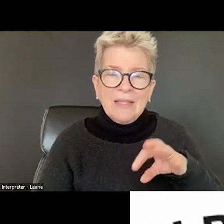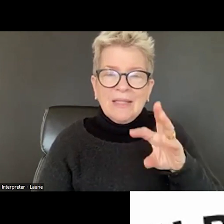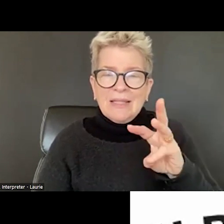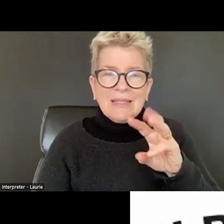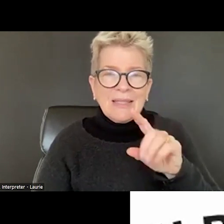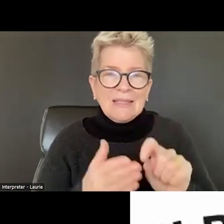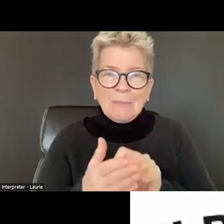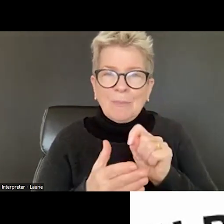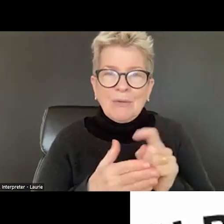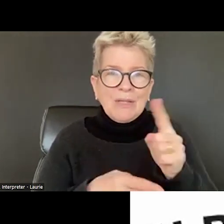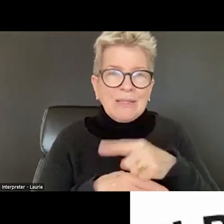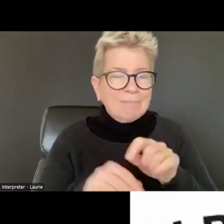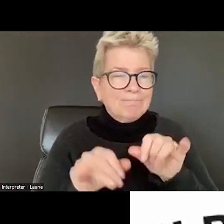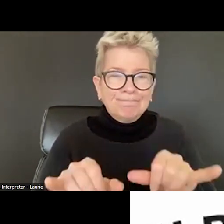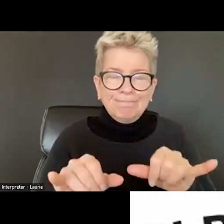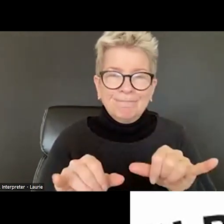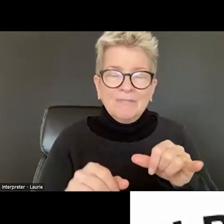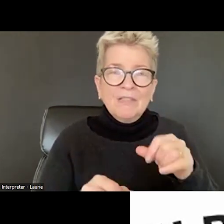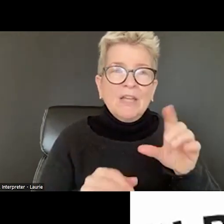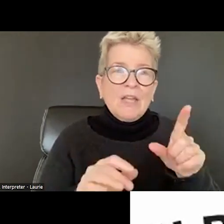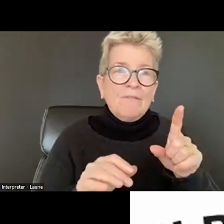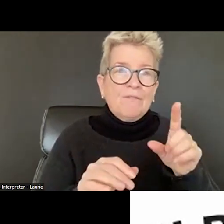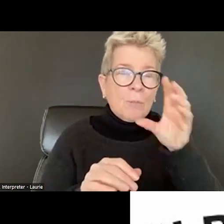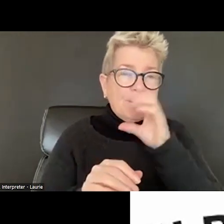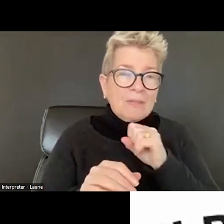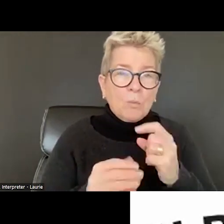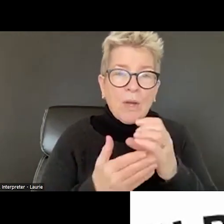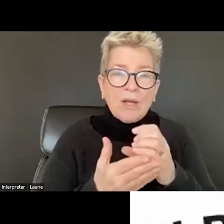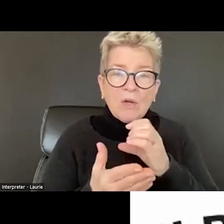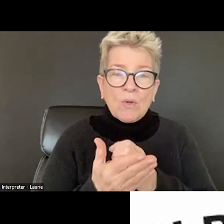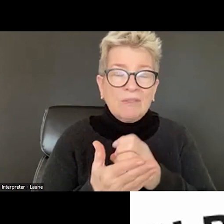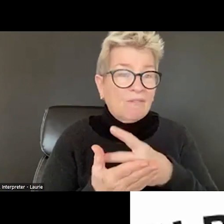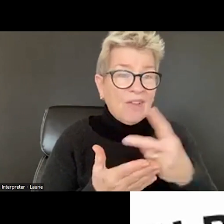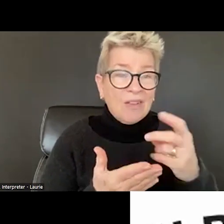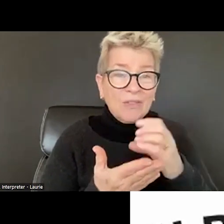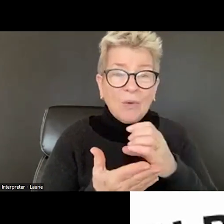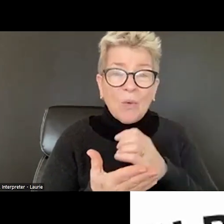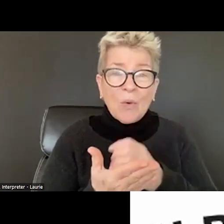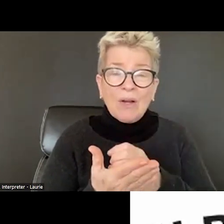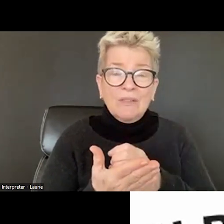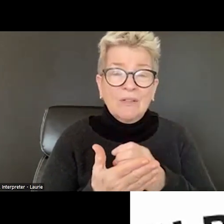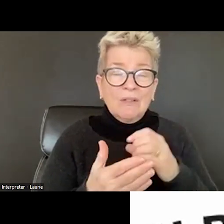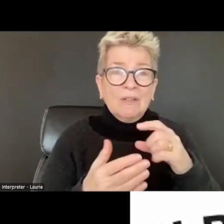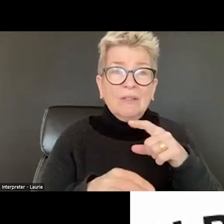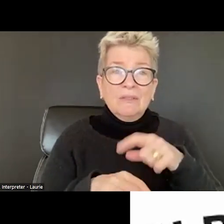change that a student misses one course uh fails a course has to take time off they will not graduate